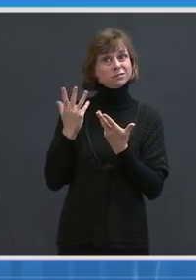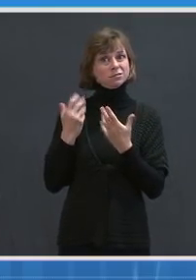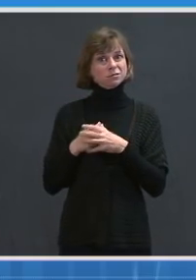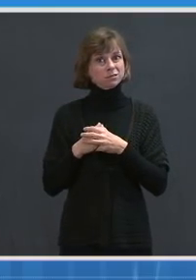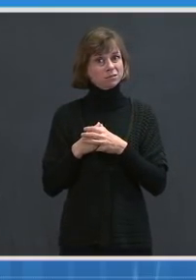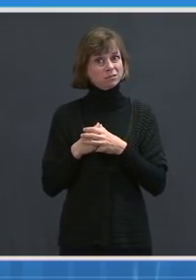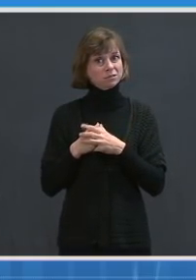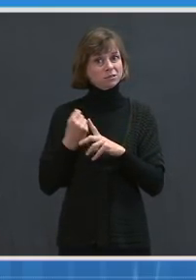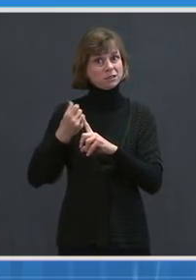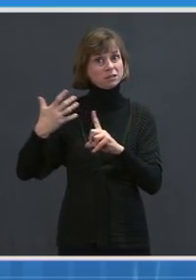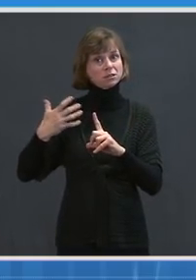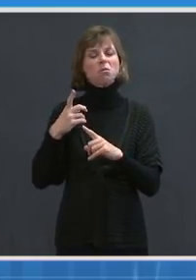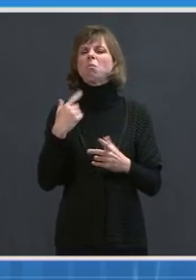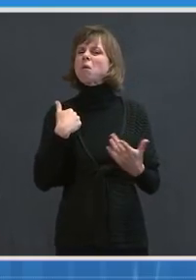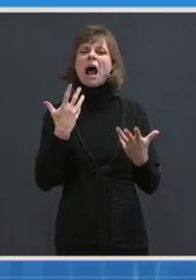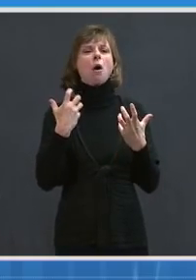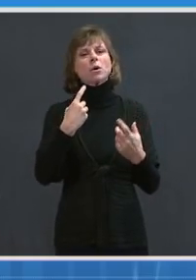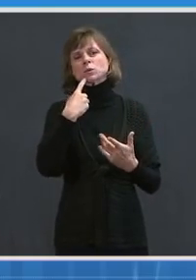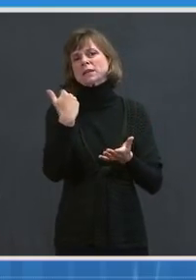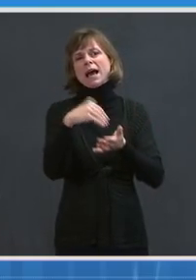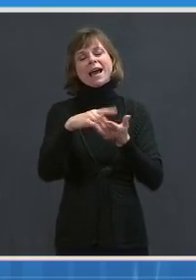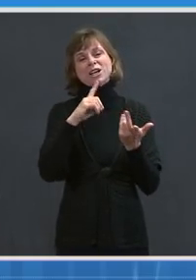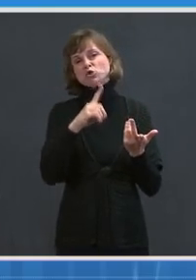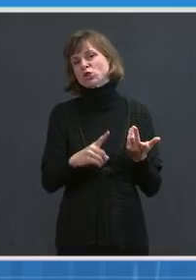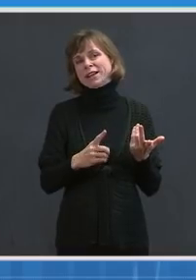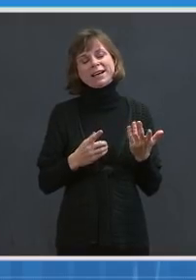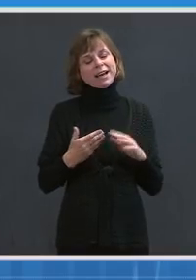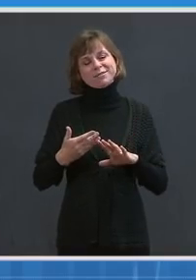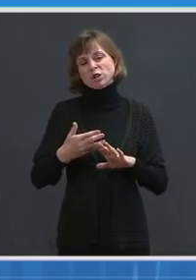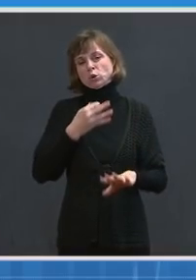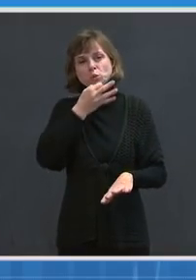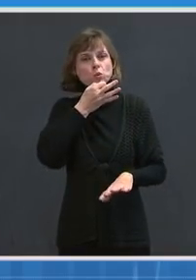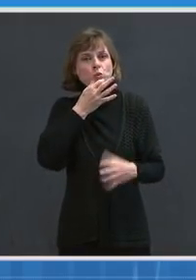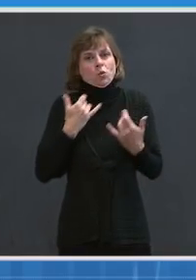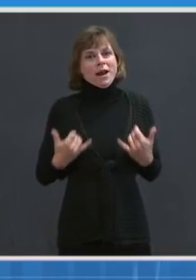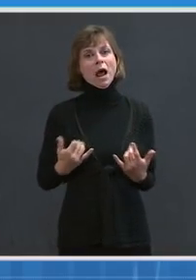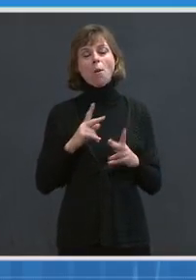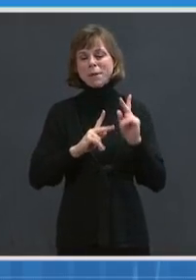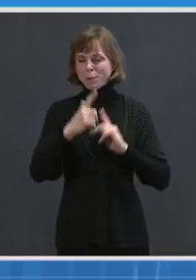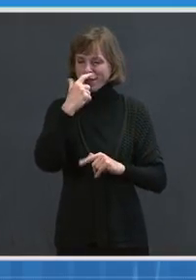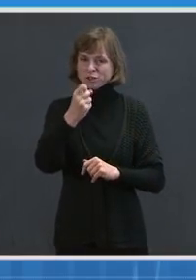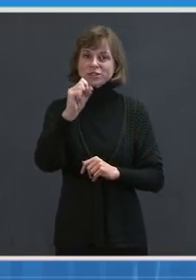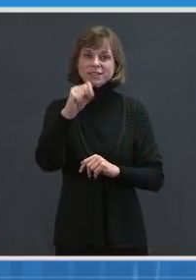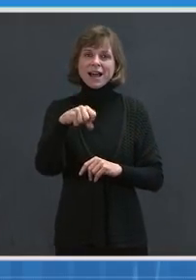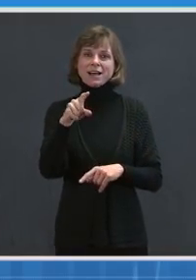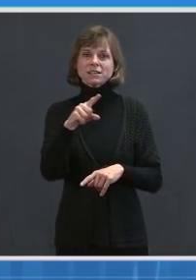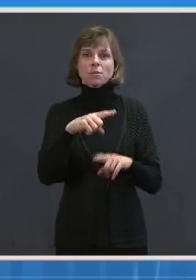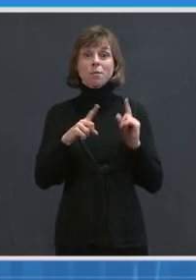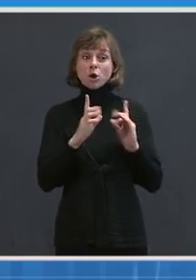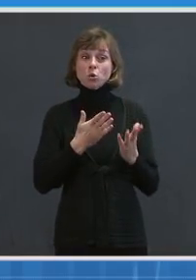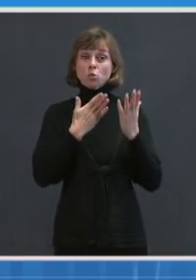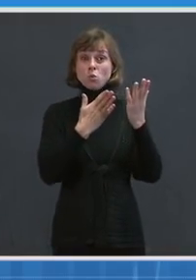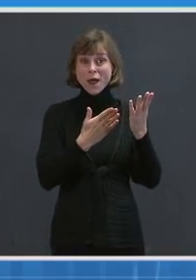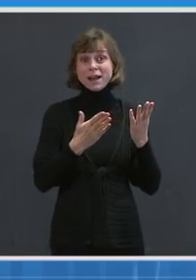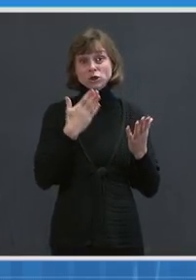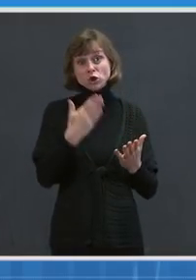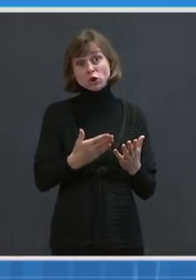I will just reiterate that it's coming soon. We know that people are interested. I think the anecdote that you raise is one that is exactly why we want to make --